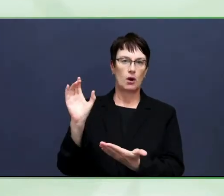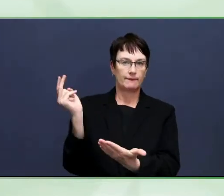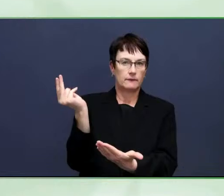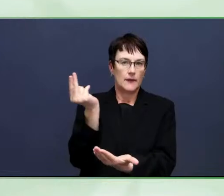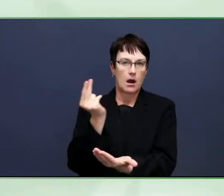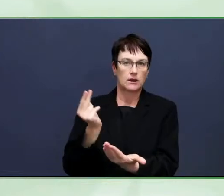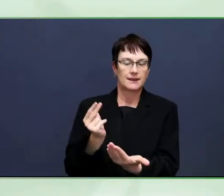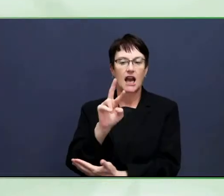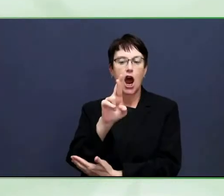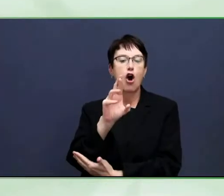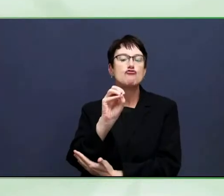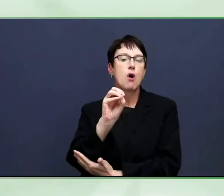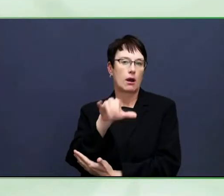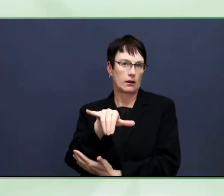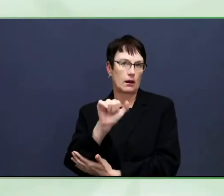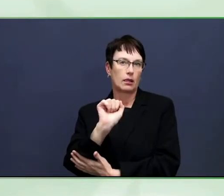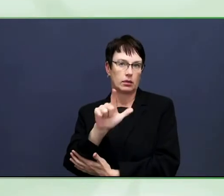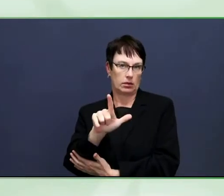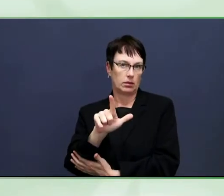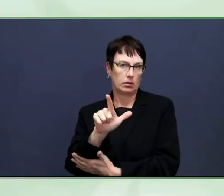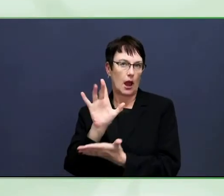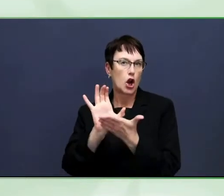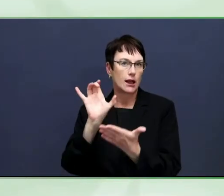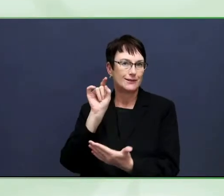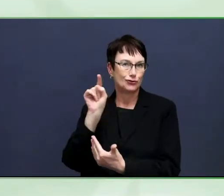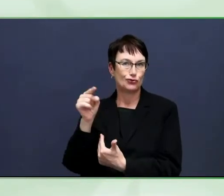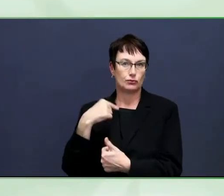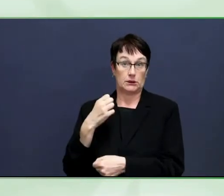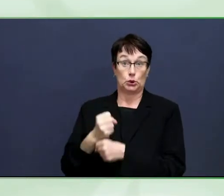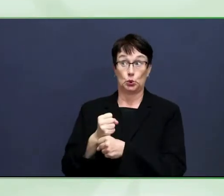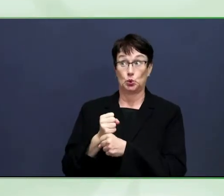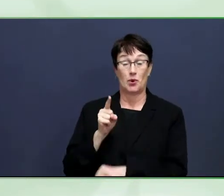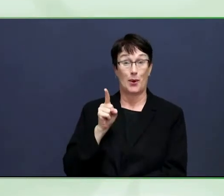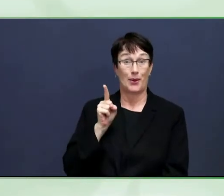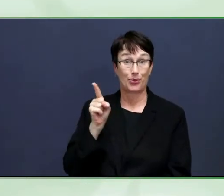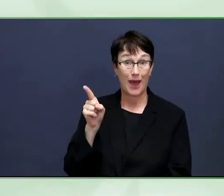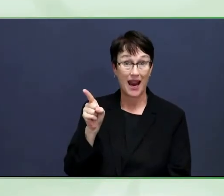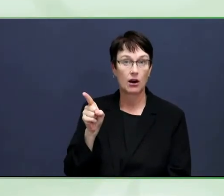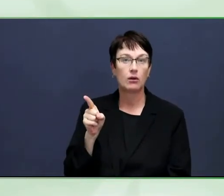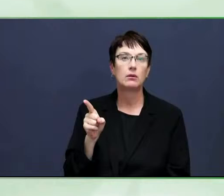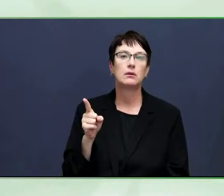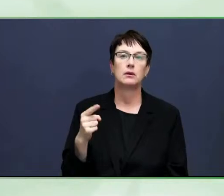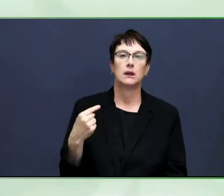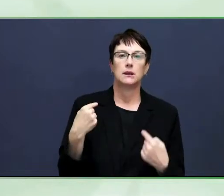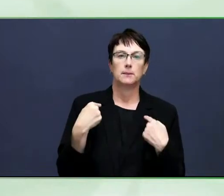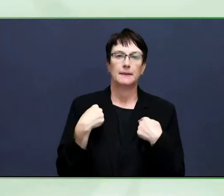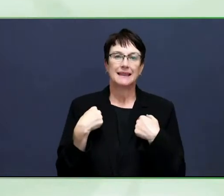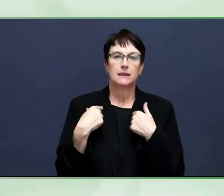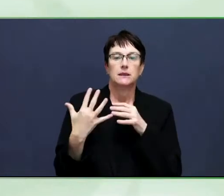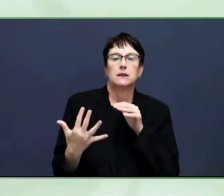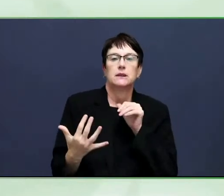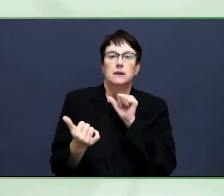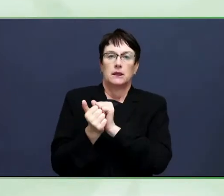At the Royal College we have a fashion department led by my friend and colleague Zoe brooch.